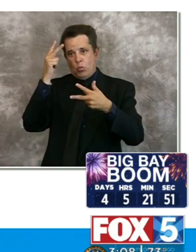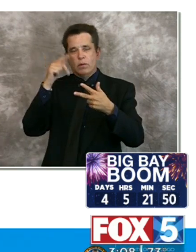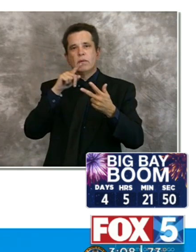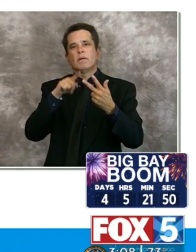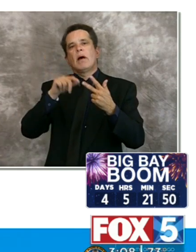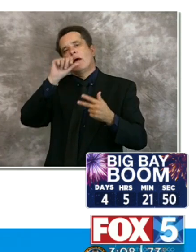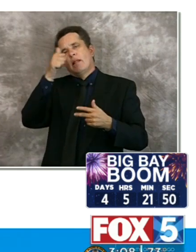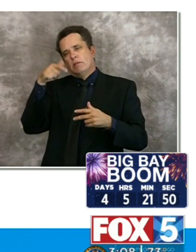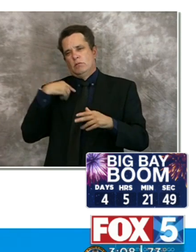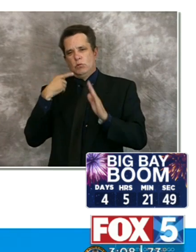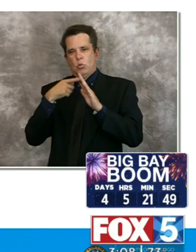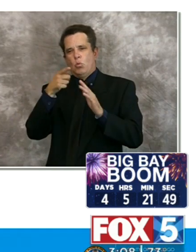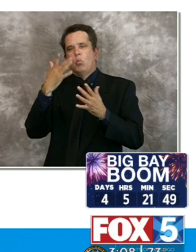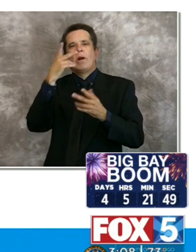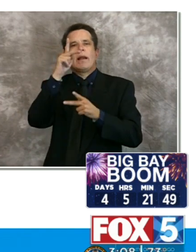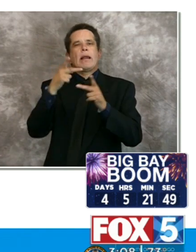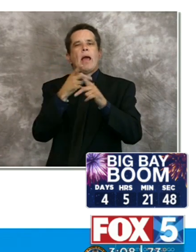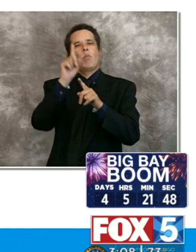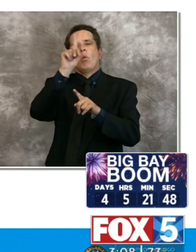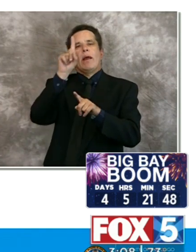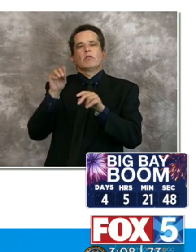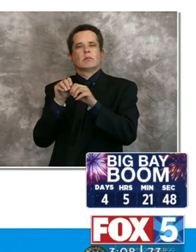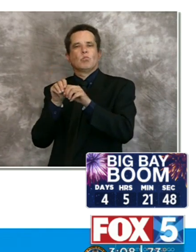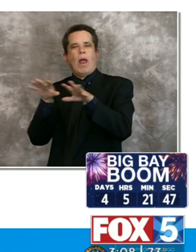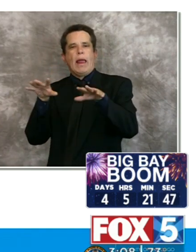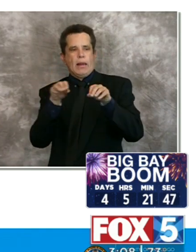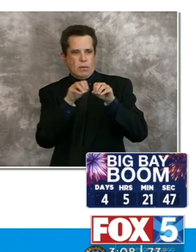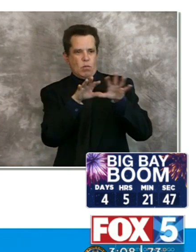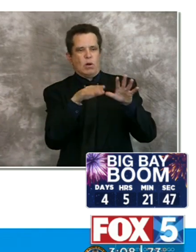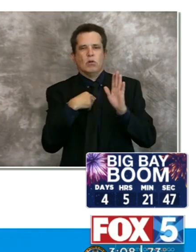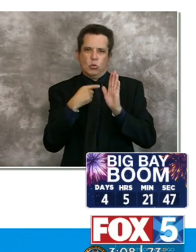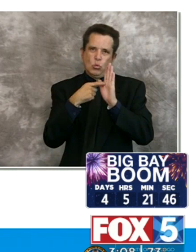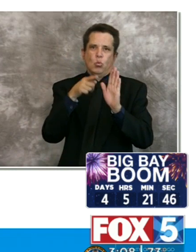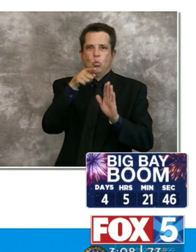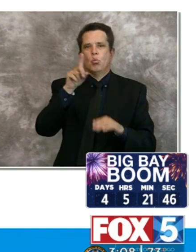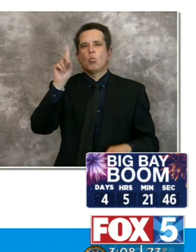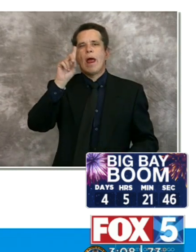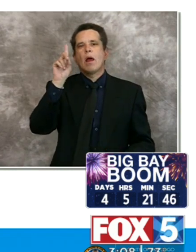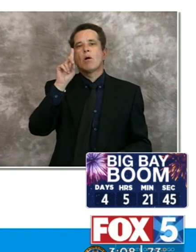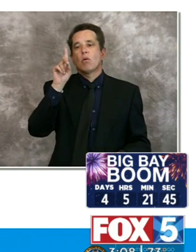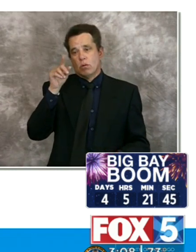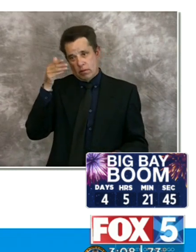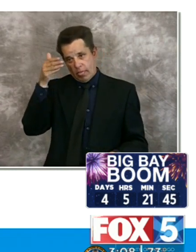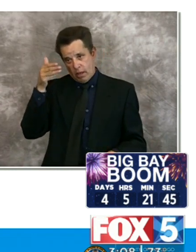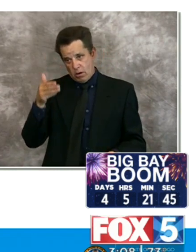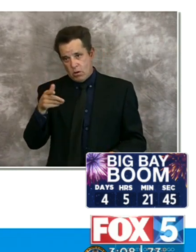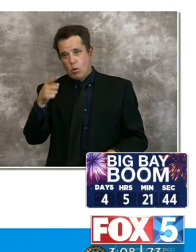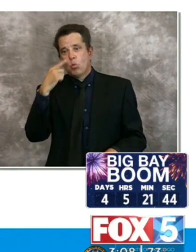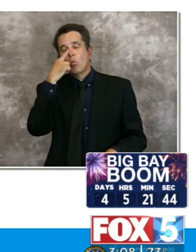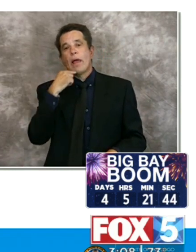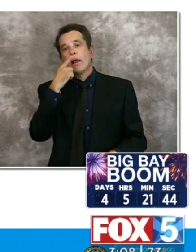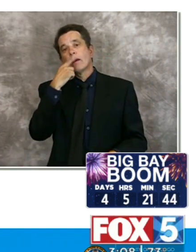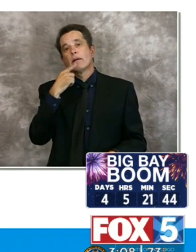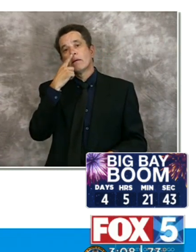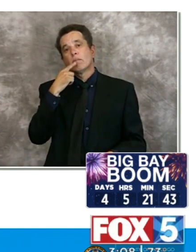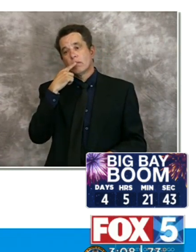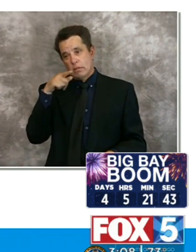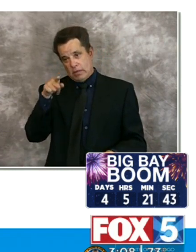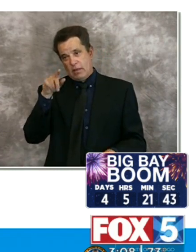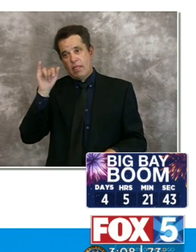DROP OFF SO WE WILL STILL BE READY FOR THAT TRIGGER. AND THE NEXT SLIDE ID LIKE TO SHOW OF THE TYPES OF SETTINGS FOR THESE 10 COMMUNITY SETTING